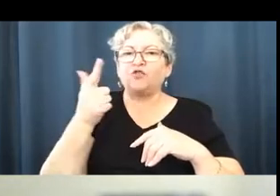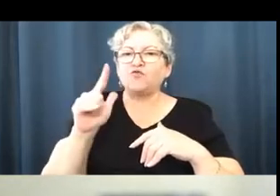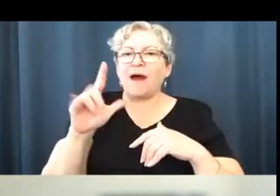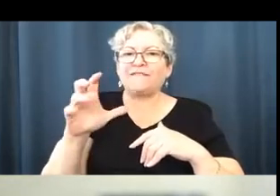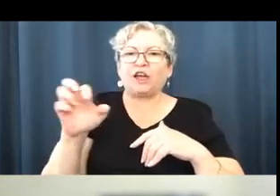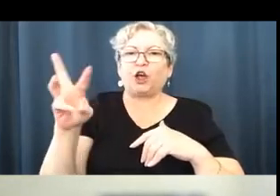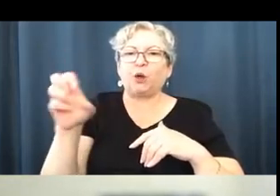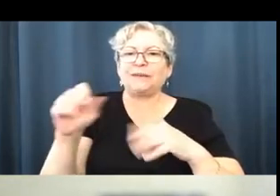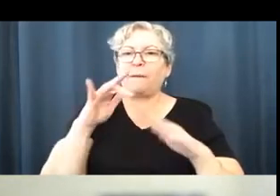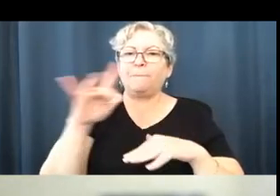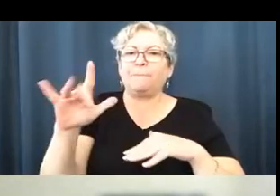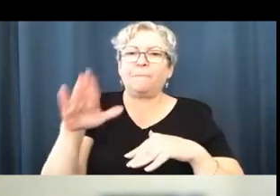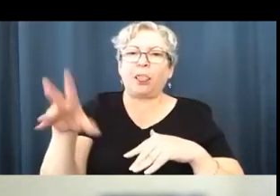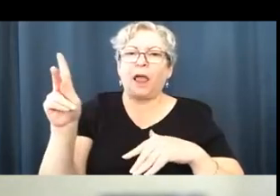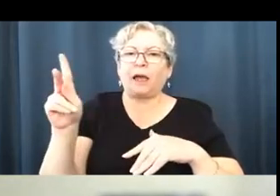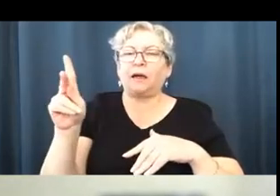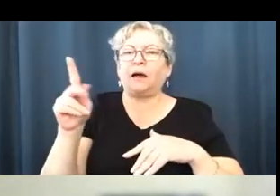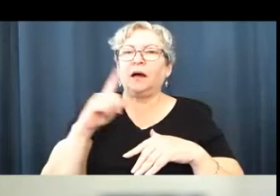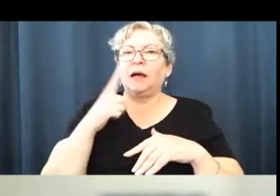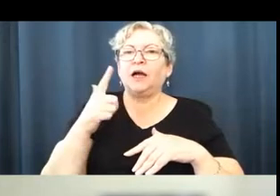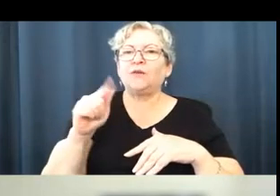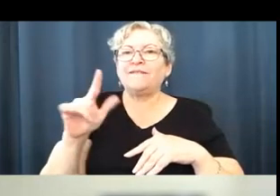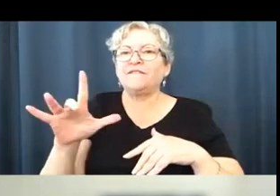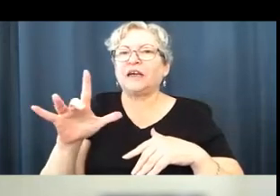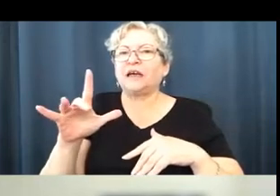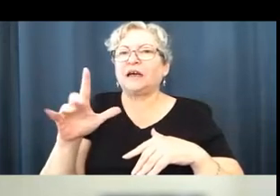Blank, link unlabeled graphic NAV facts.